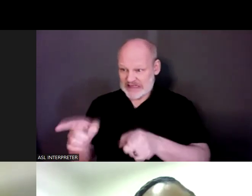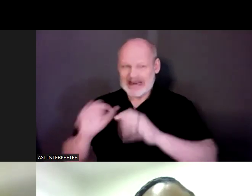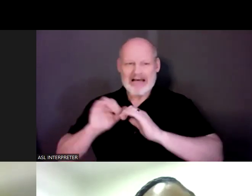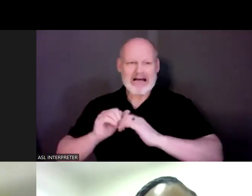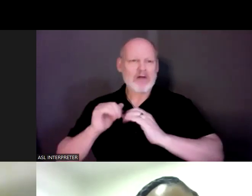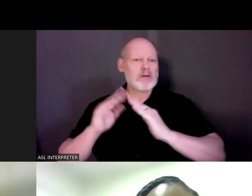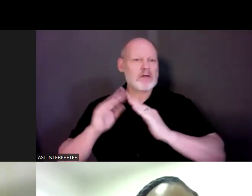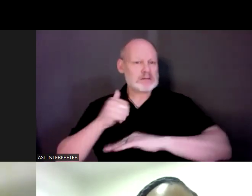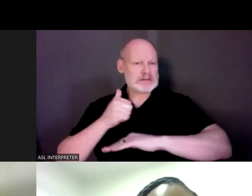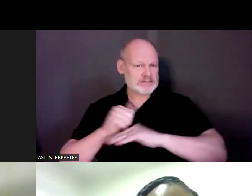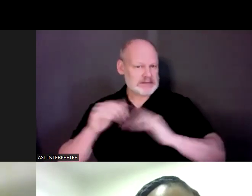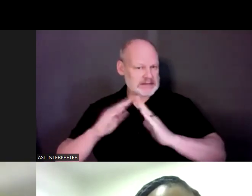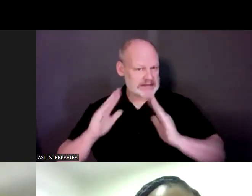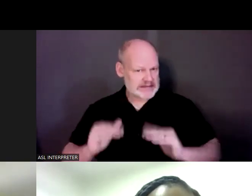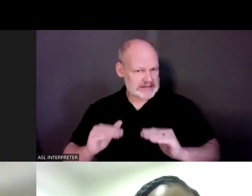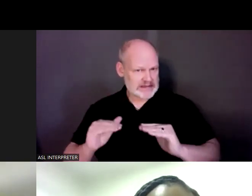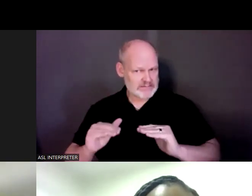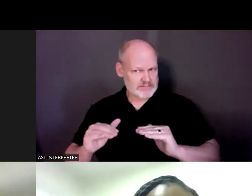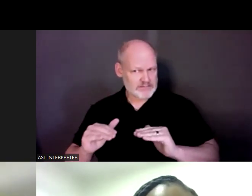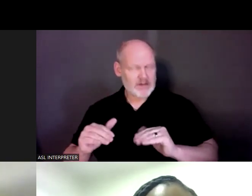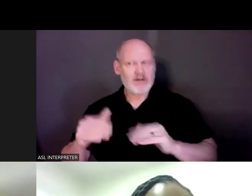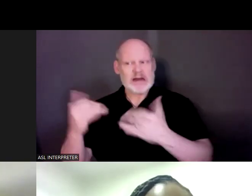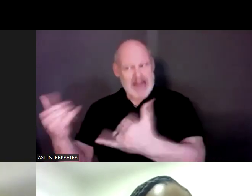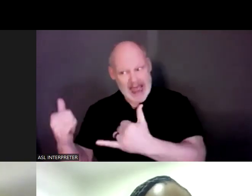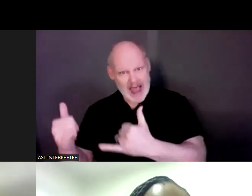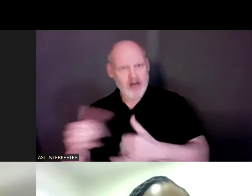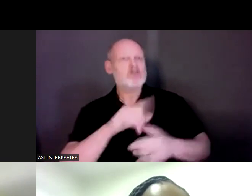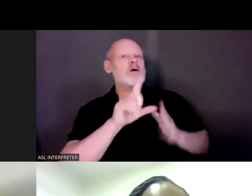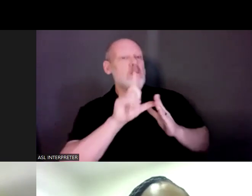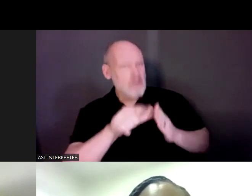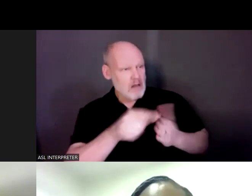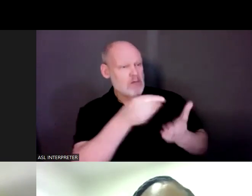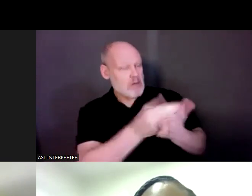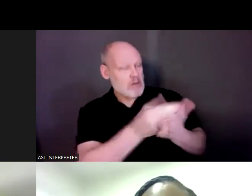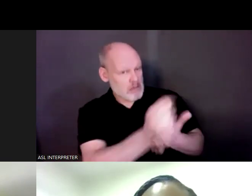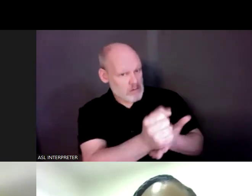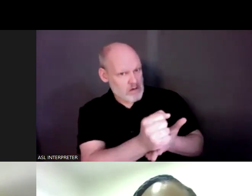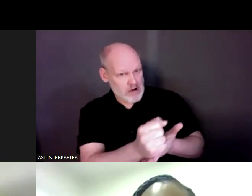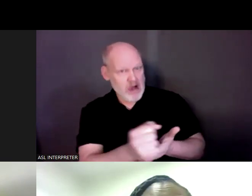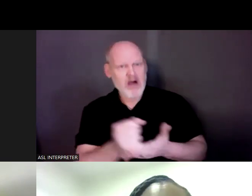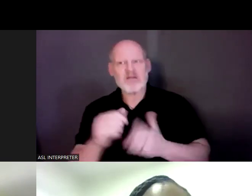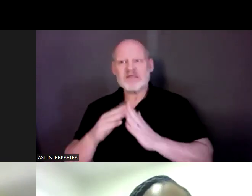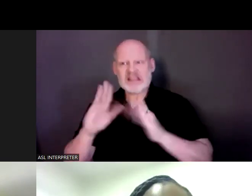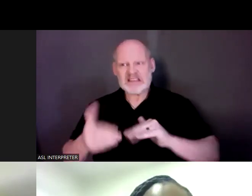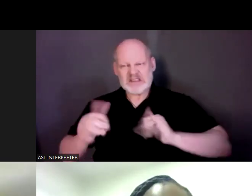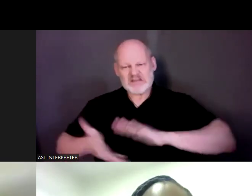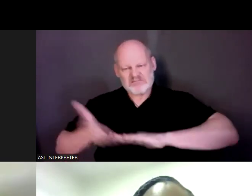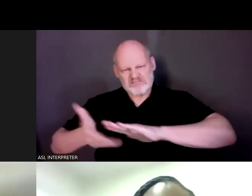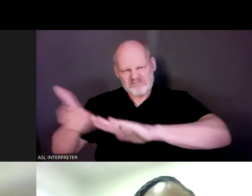to be sustained once that Grant ends? Because again like if we're doing all this great work with these folks that we have here now but the grant ends, like how do we